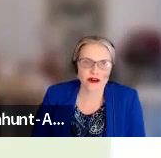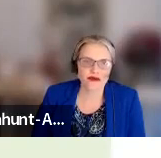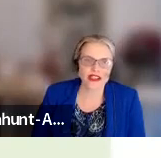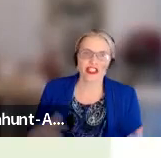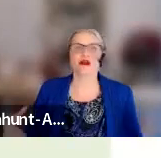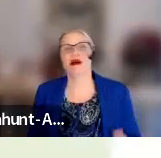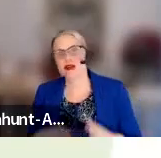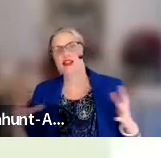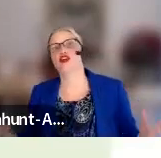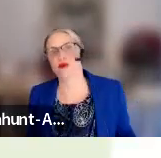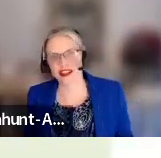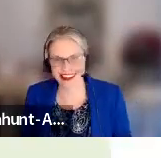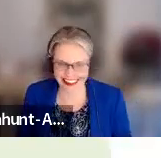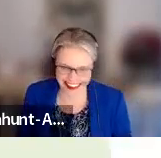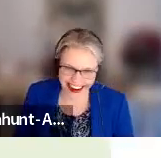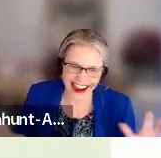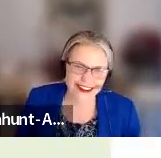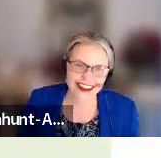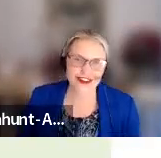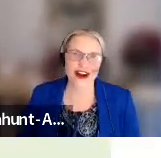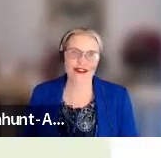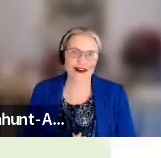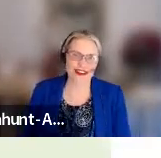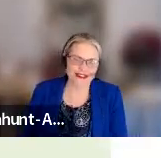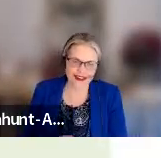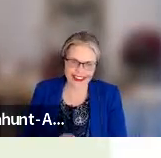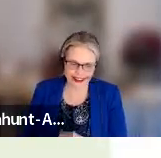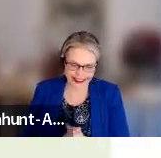So, that's a little bit about me as a human, outside of what we do.